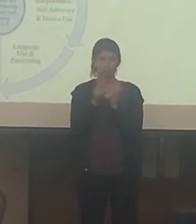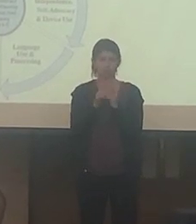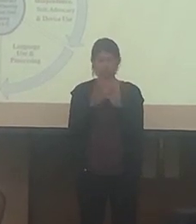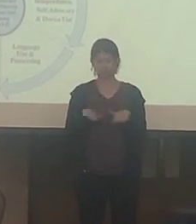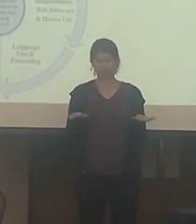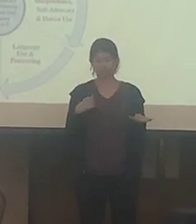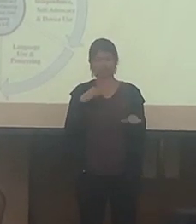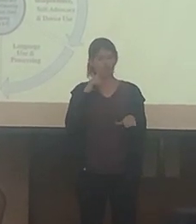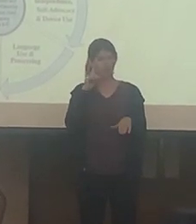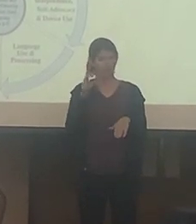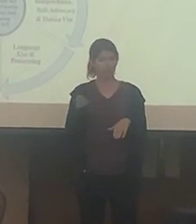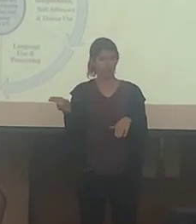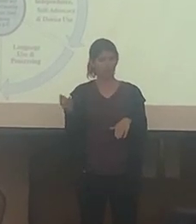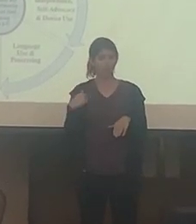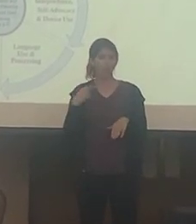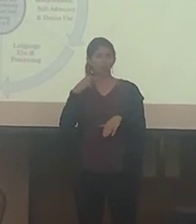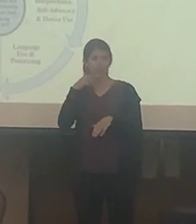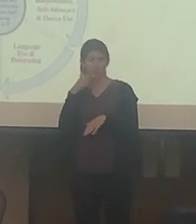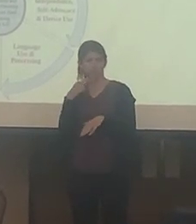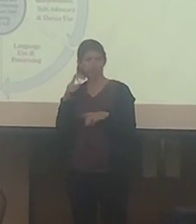you know versus a typically hearing child so again